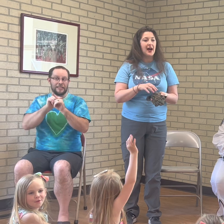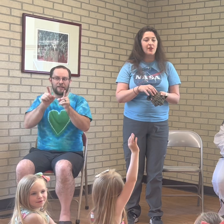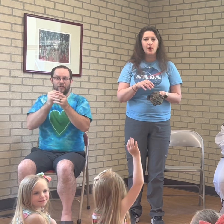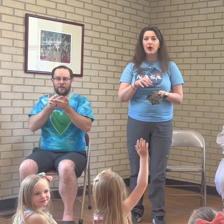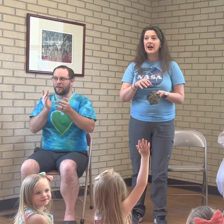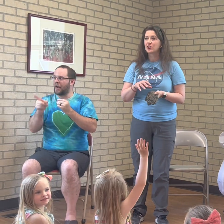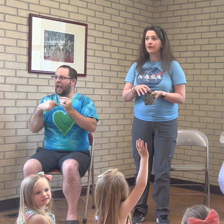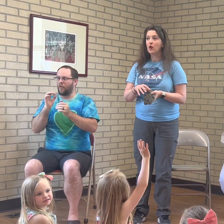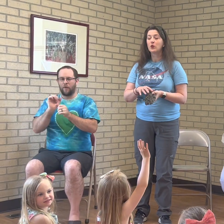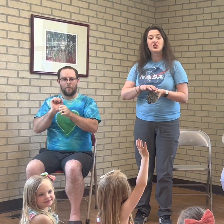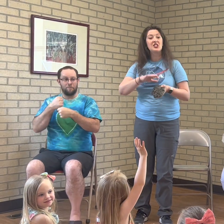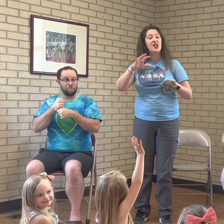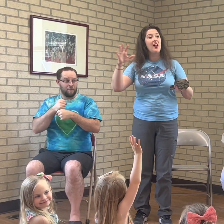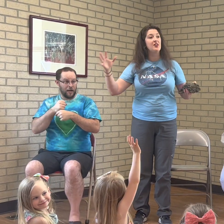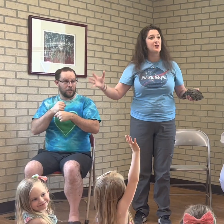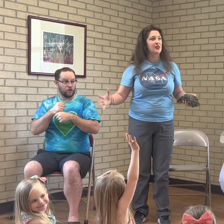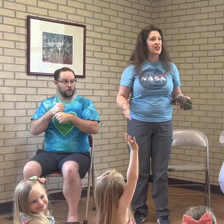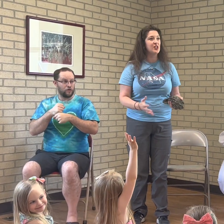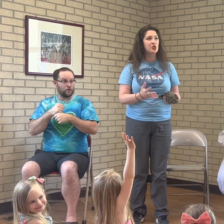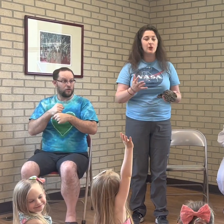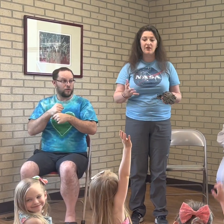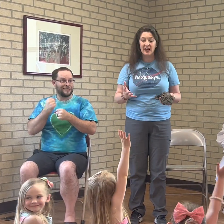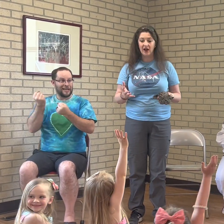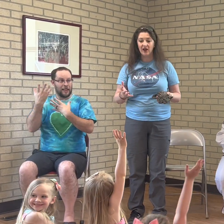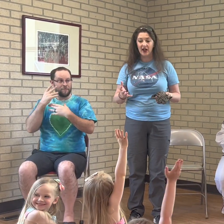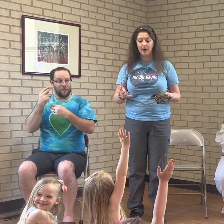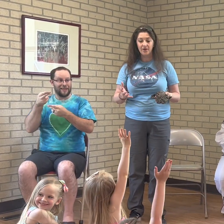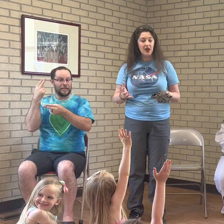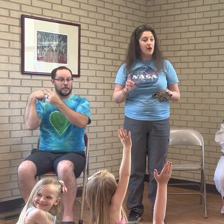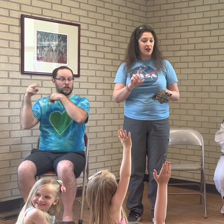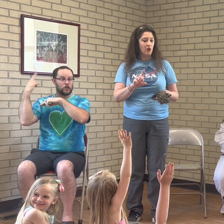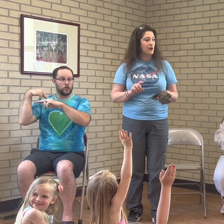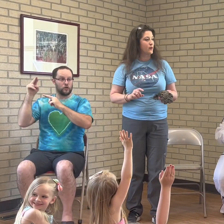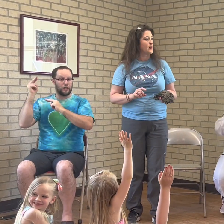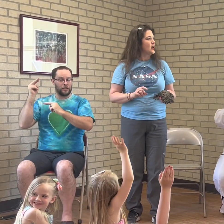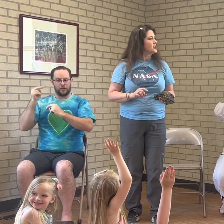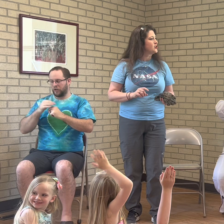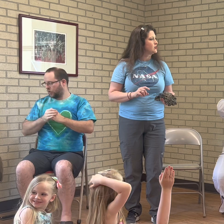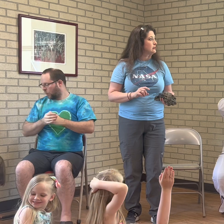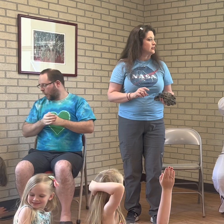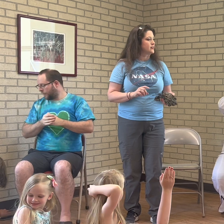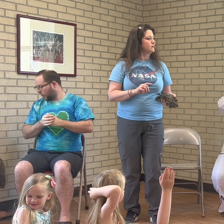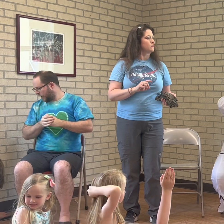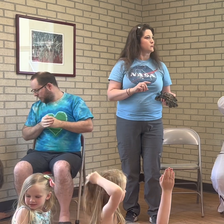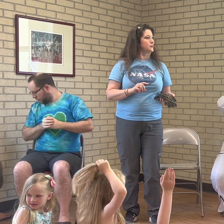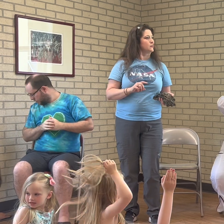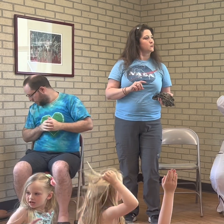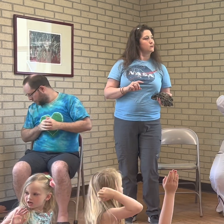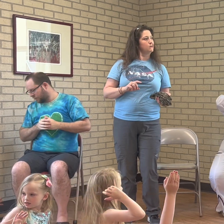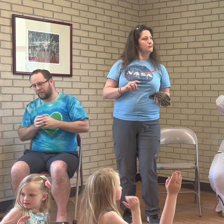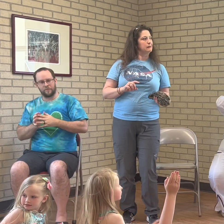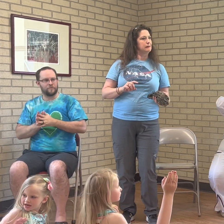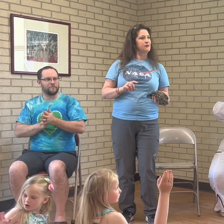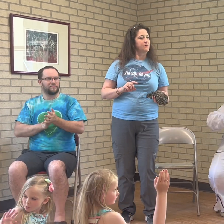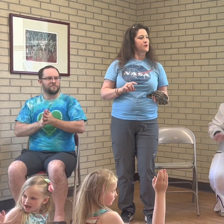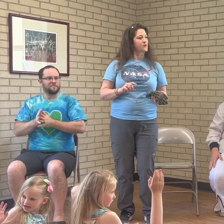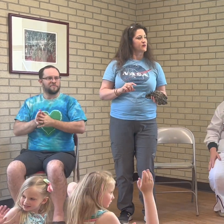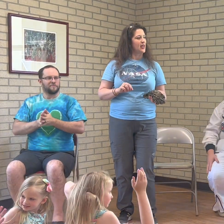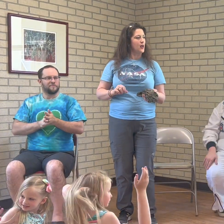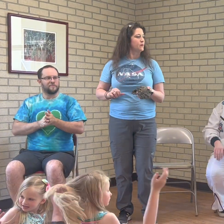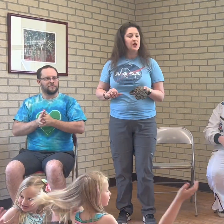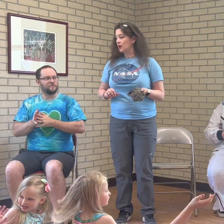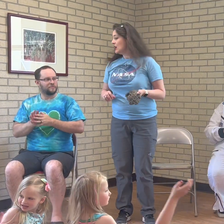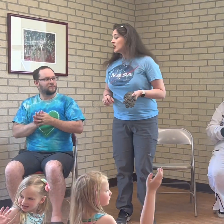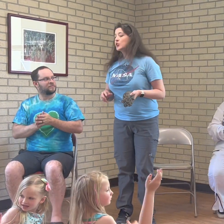how they were actually formed. Which can tell us about the history of the area. Hold on just one moment. (Does anyone have a bag for me?)